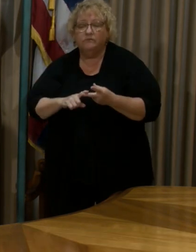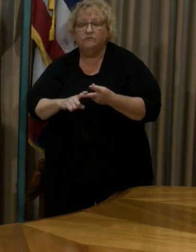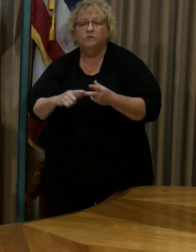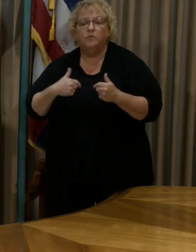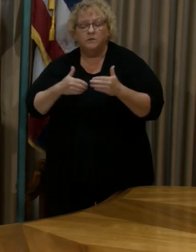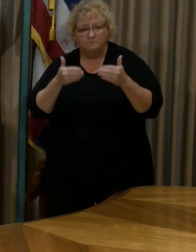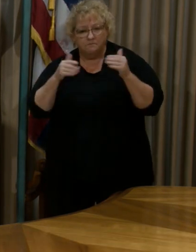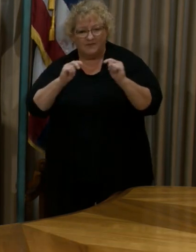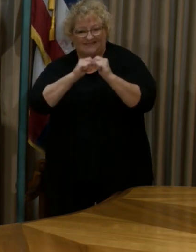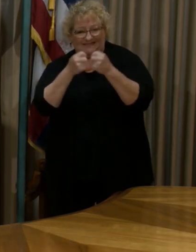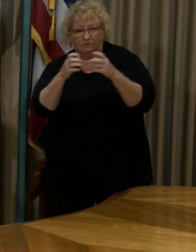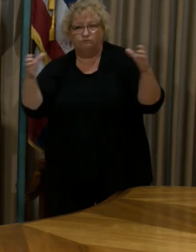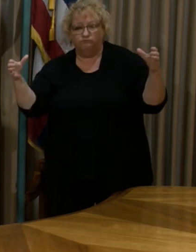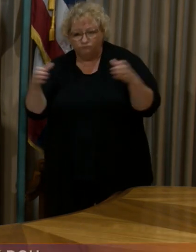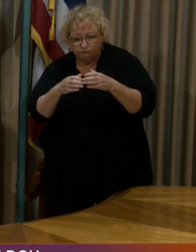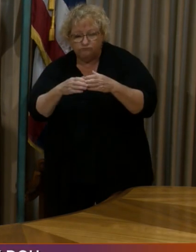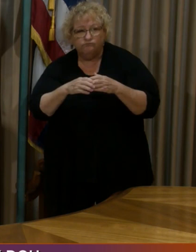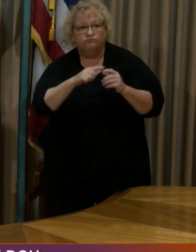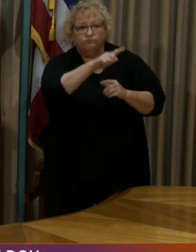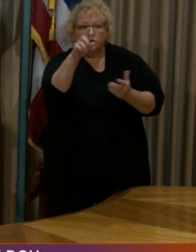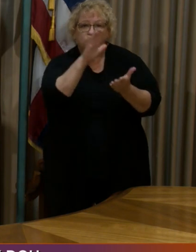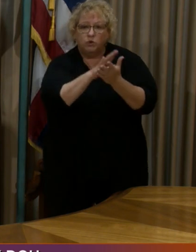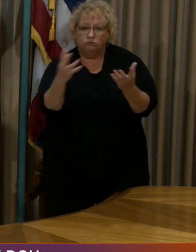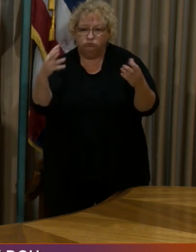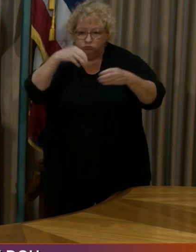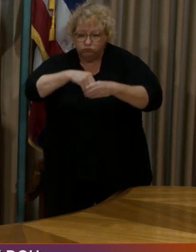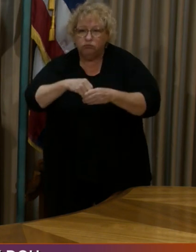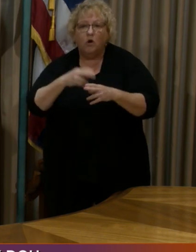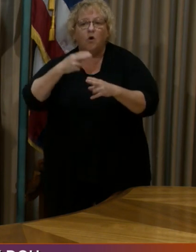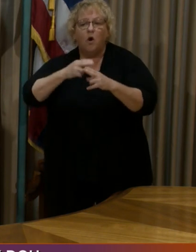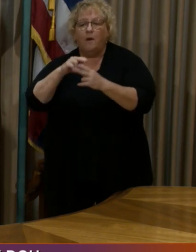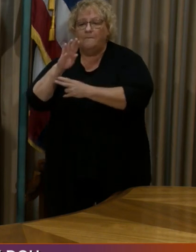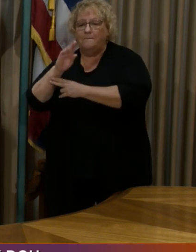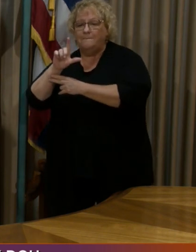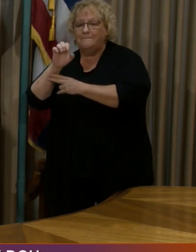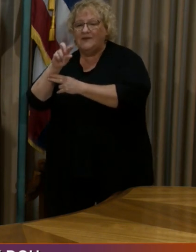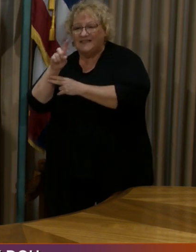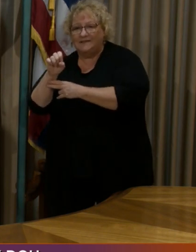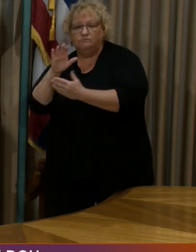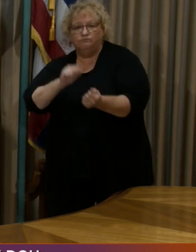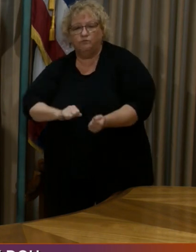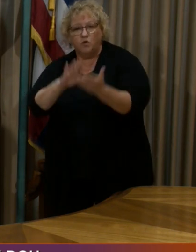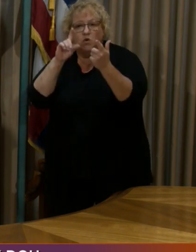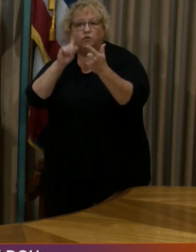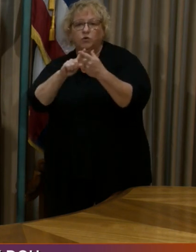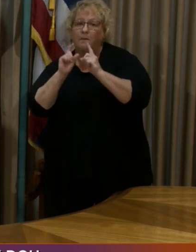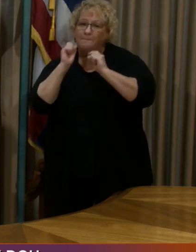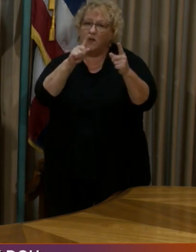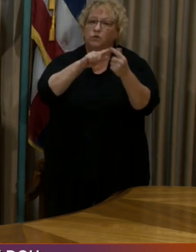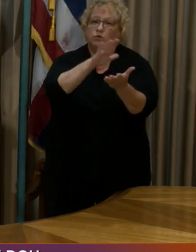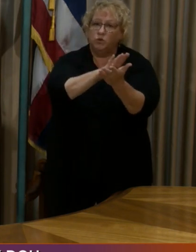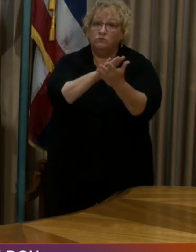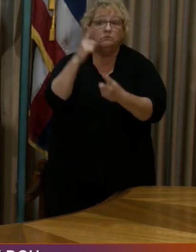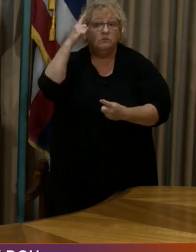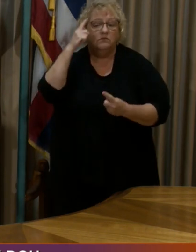WAS A COLLABORATIVE EFFORT WITH THE DEPARTMENT OF EDUCATION AND THE GUIDANCE CONTINUES THIS TEAM WORK WITH SCHOOLS AS THEY REOPEN